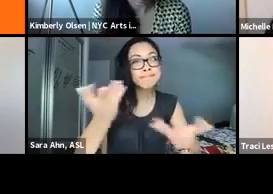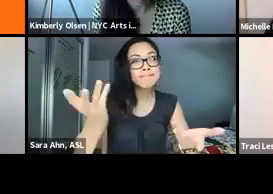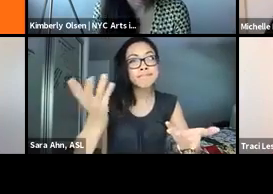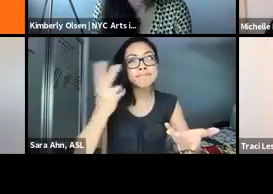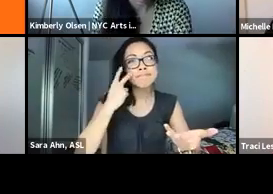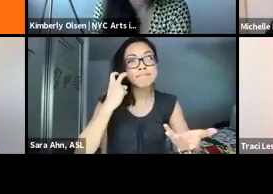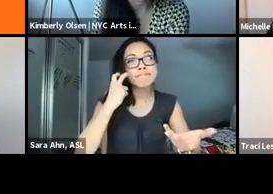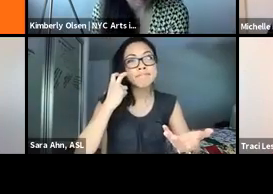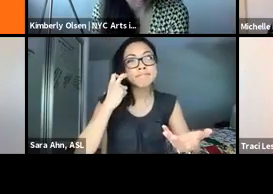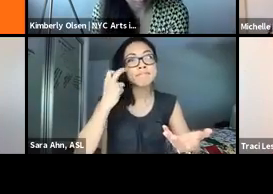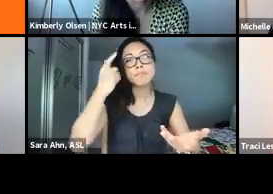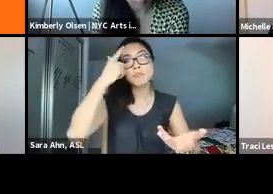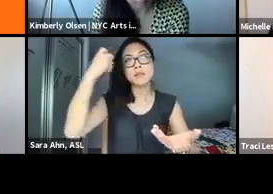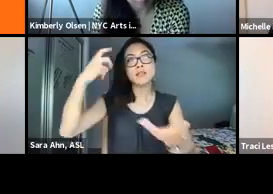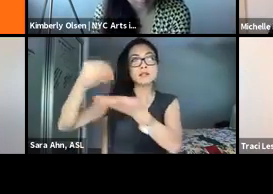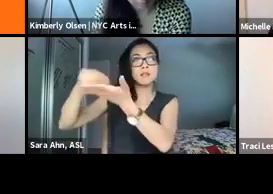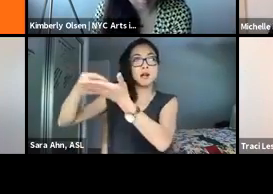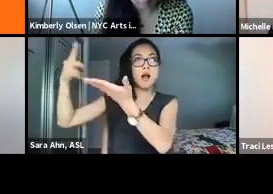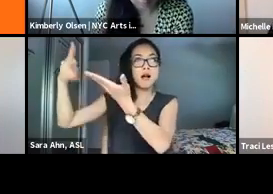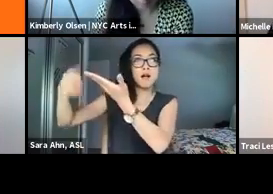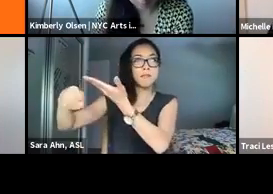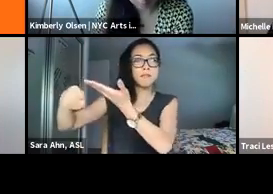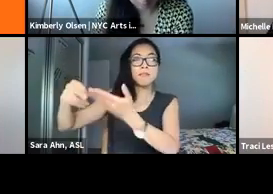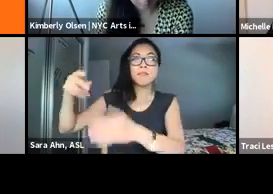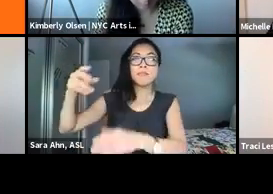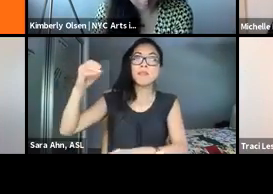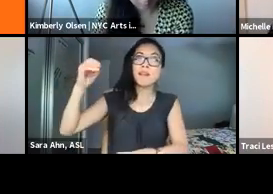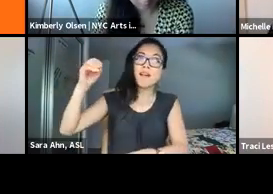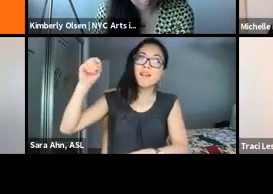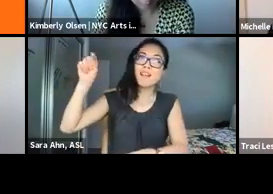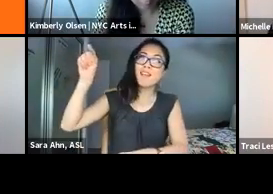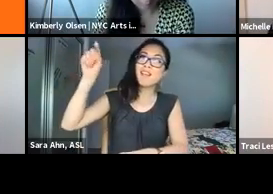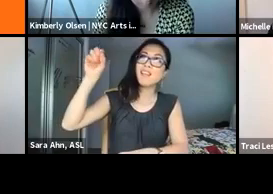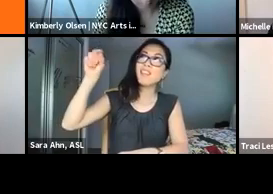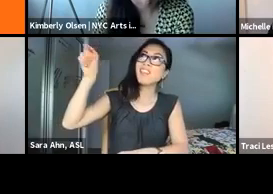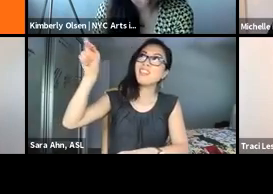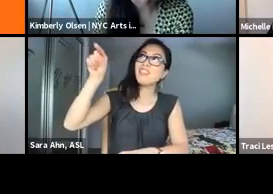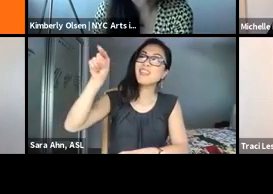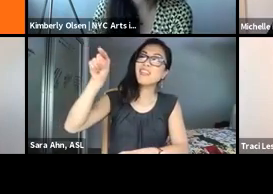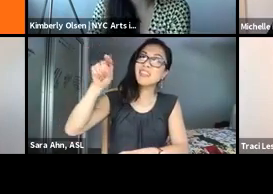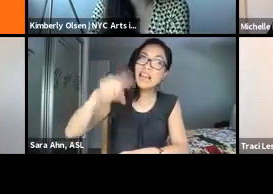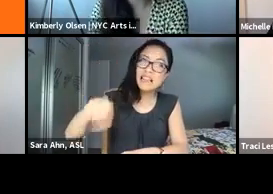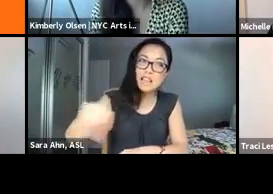We lose the ability to provide that safe space for people. It also means an impact on the